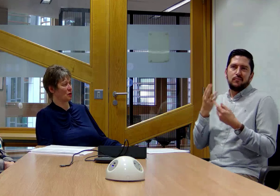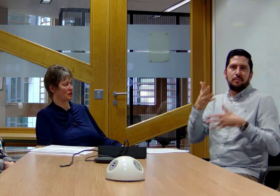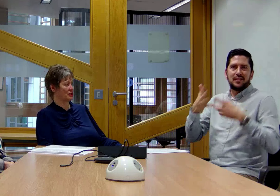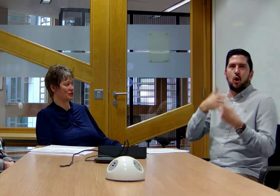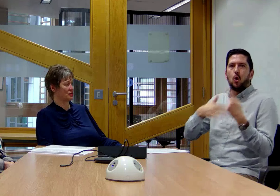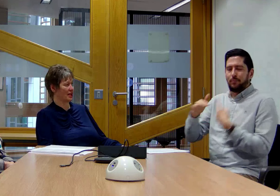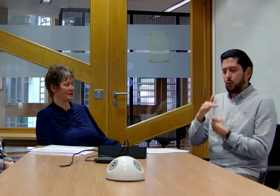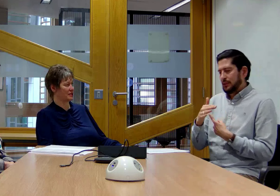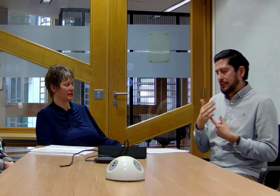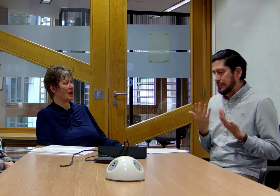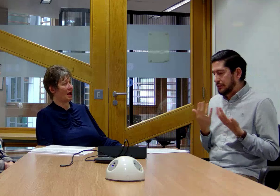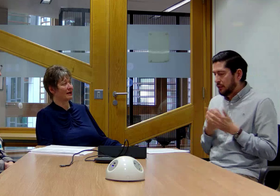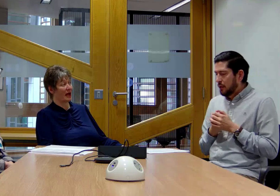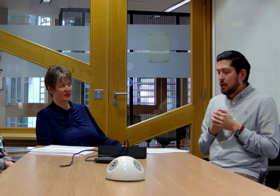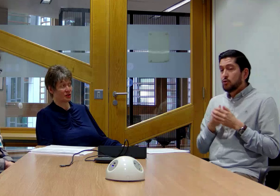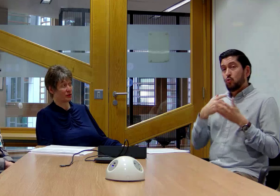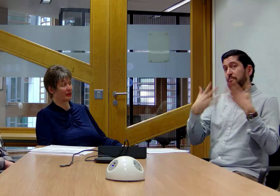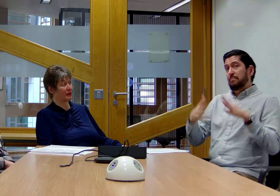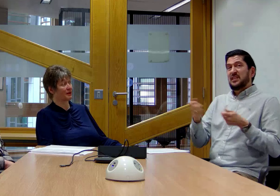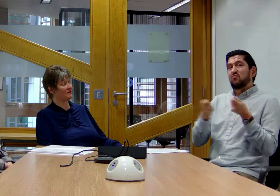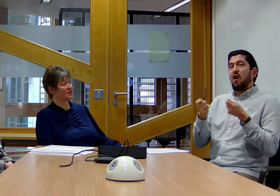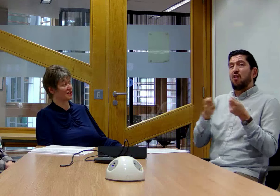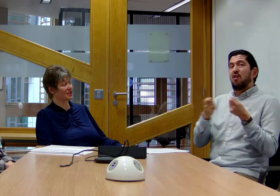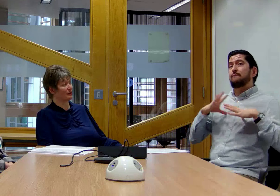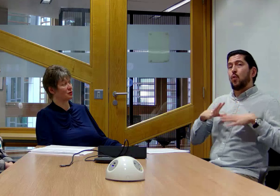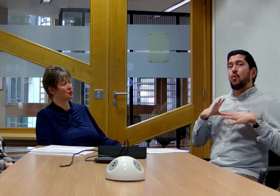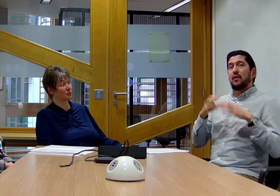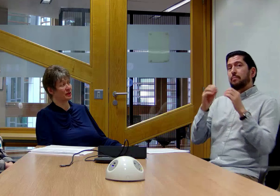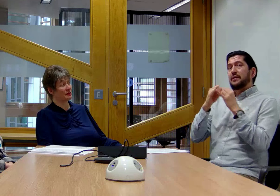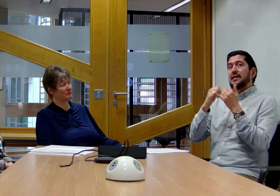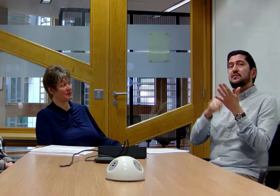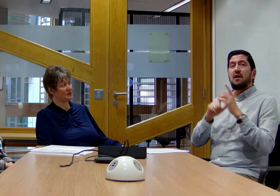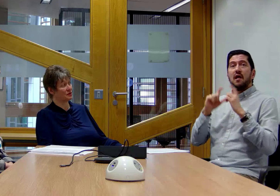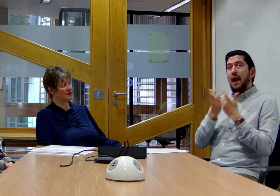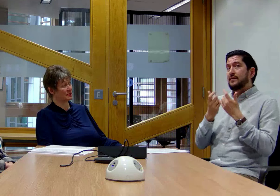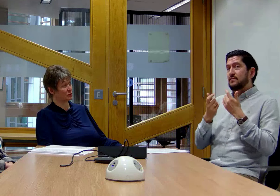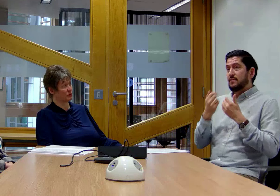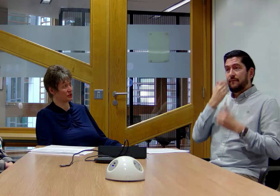were ill or whatever, it's important that other staff also have knowledge and understanding